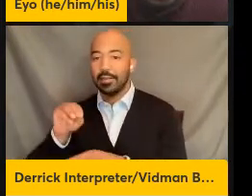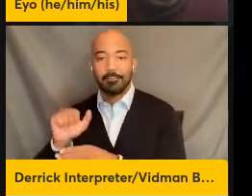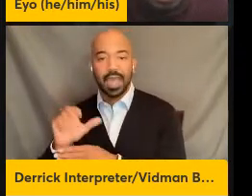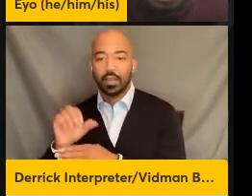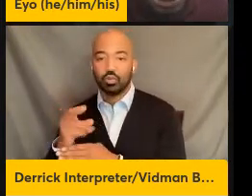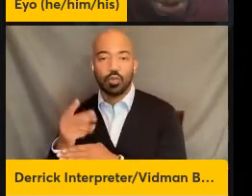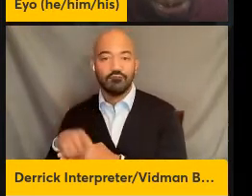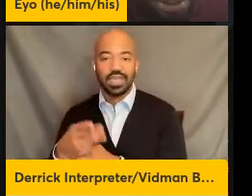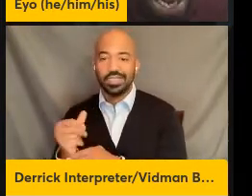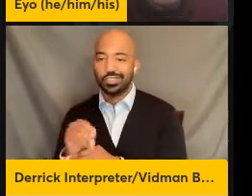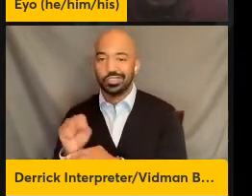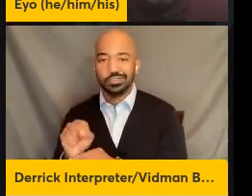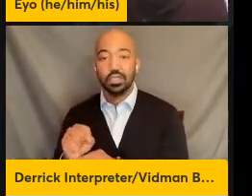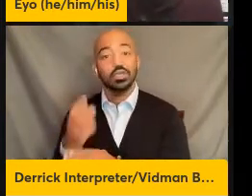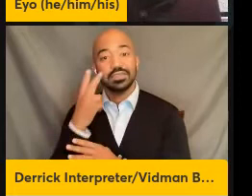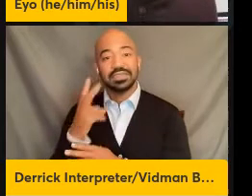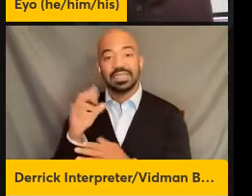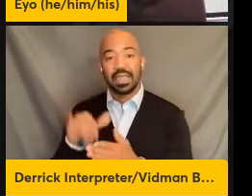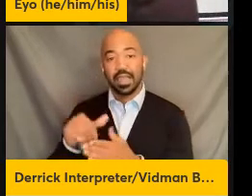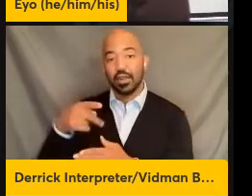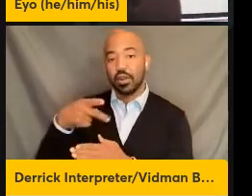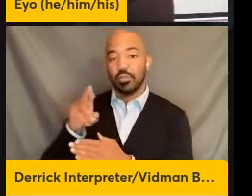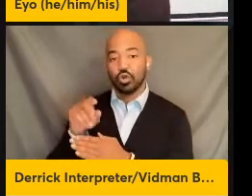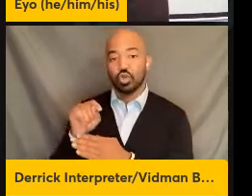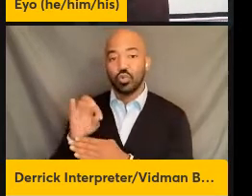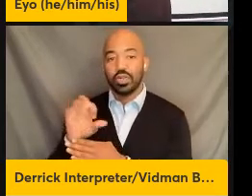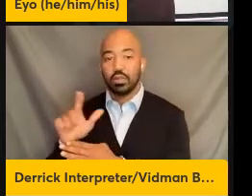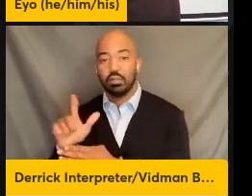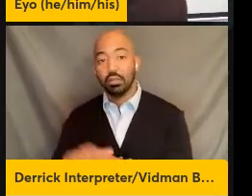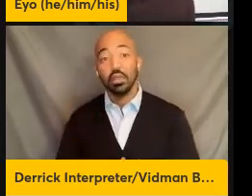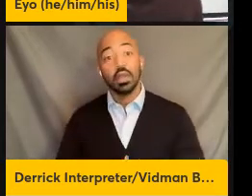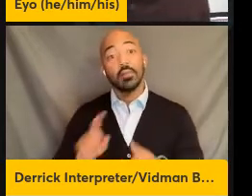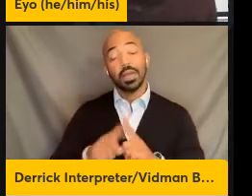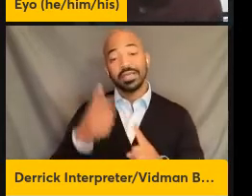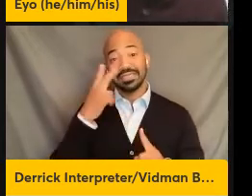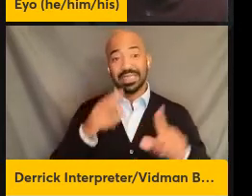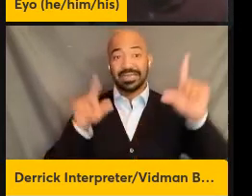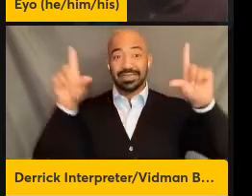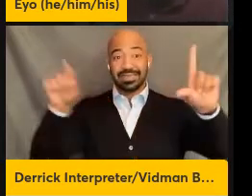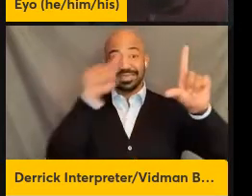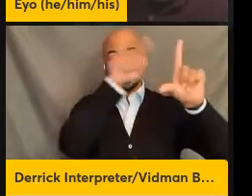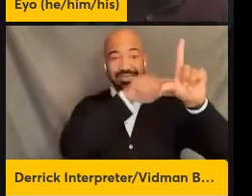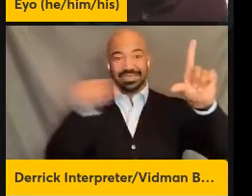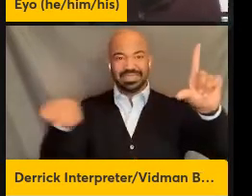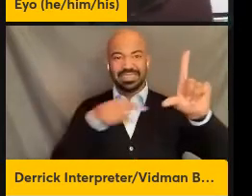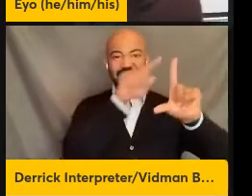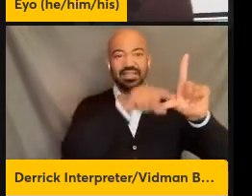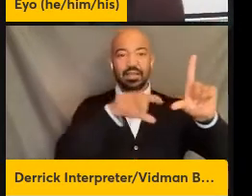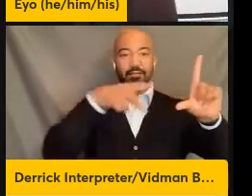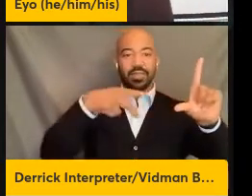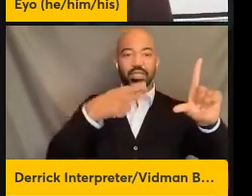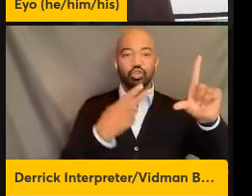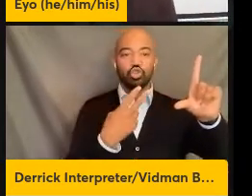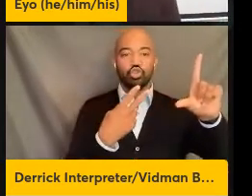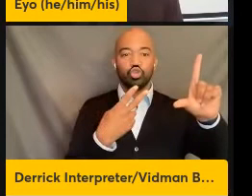this case, peritoneal macrophages are one of the most highly expressed genes and this case is this P two r y 12. Gene. This